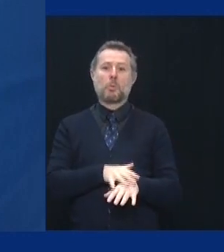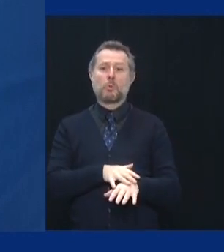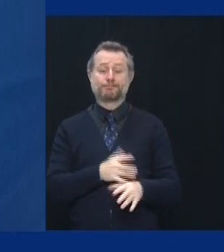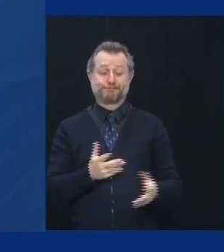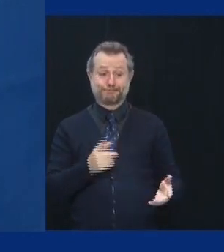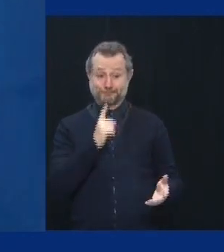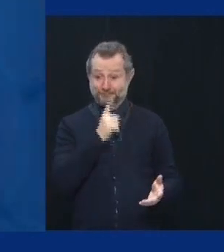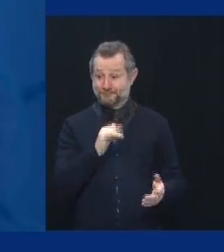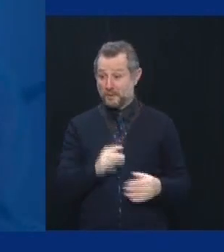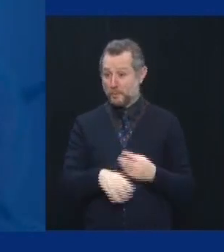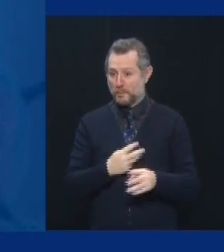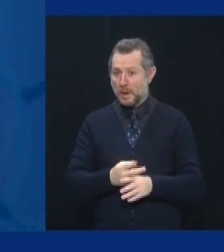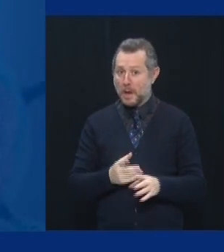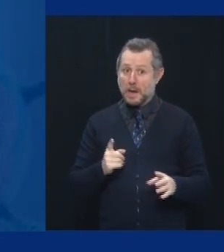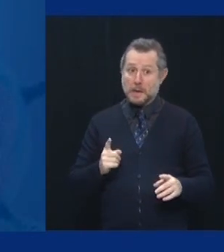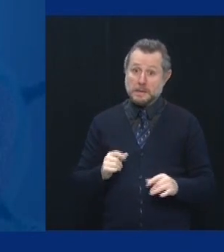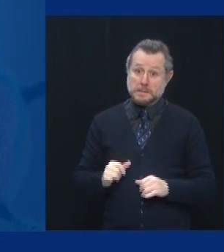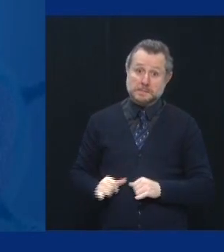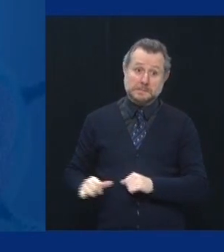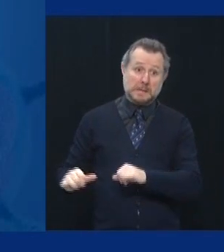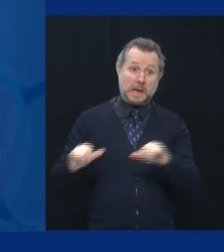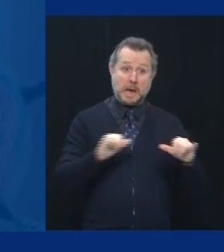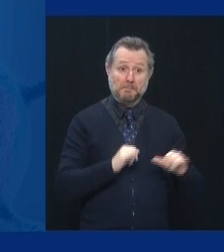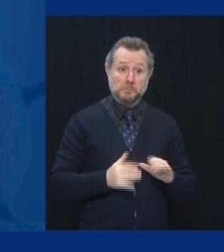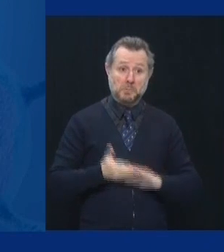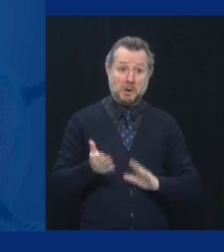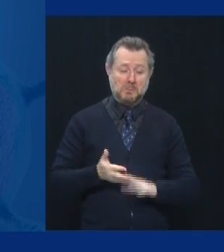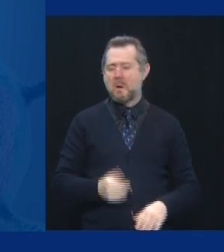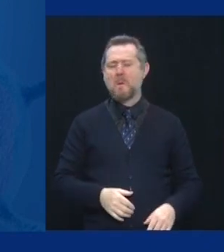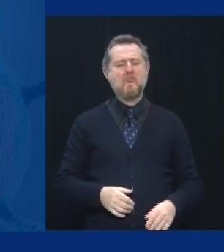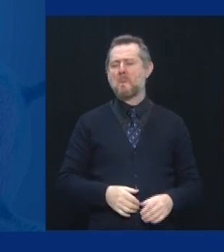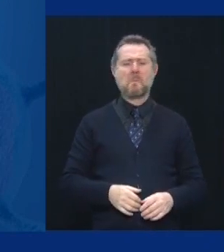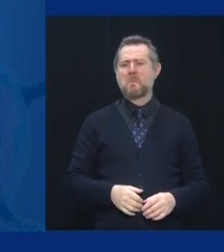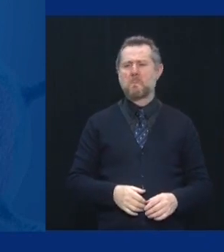CHALLENGING ACTIVITY, SOME ARE GOING TO DO BETTER THAN OTHERS. THAT'S LIFE.